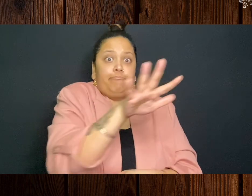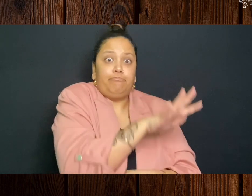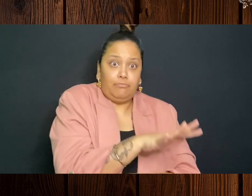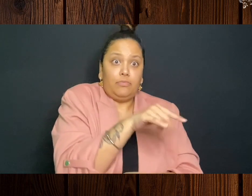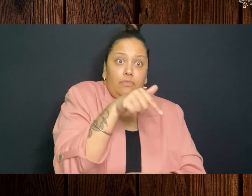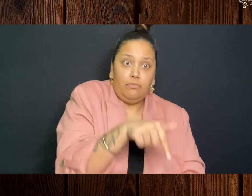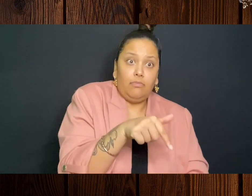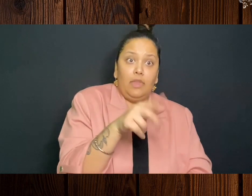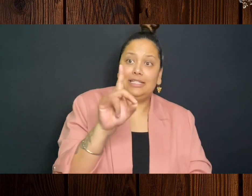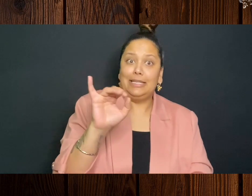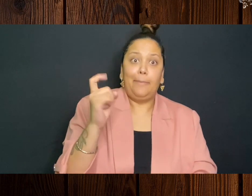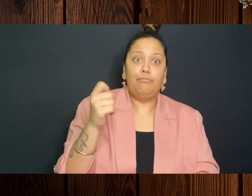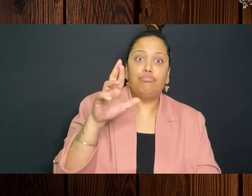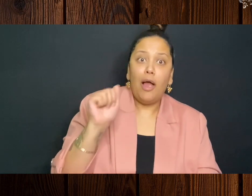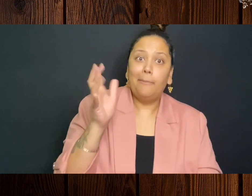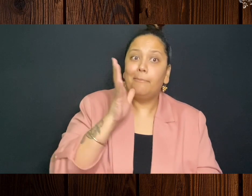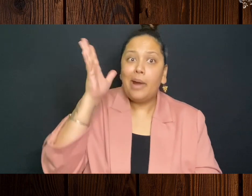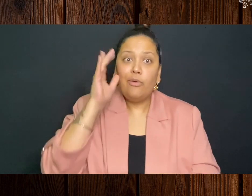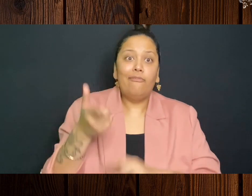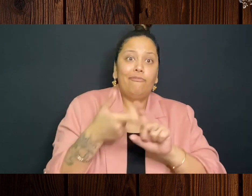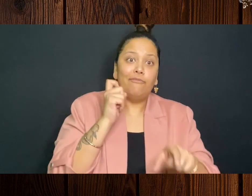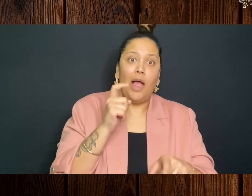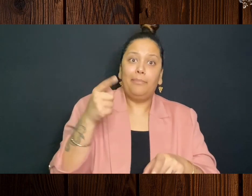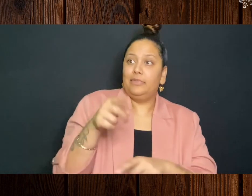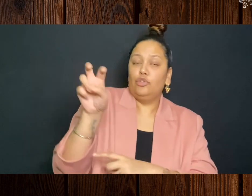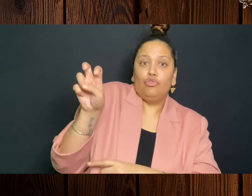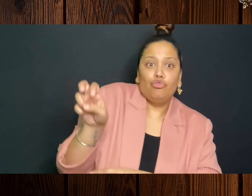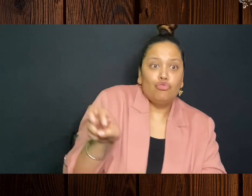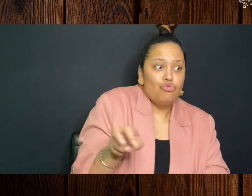diaspora or parents who came through the transatlantic